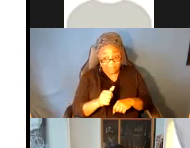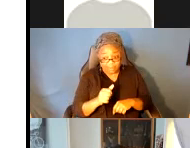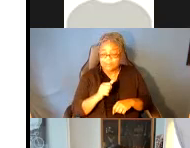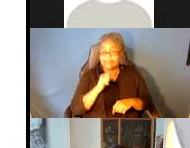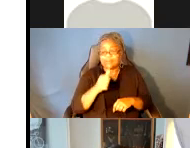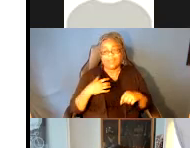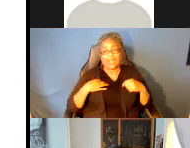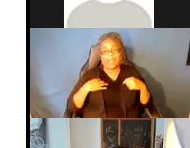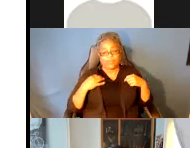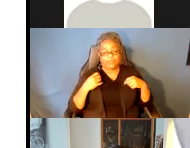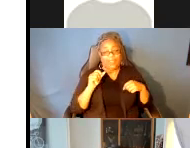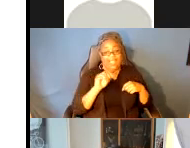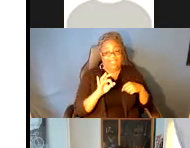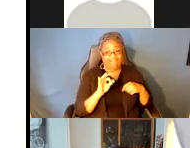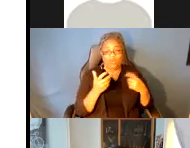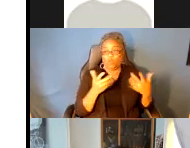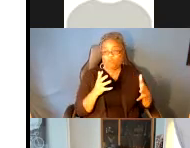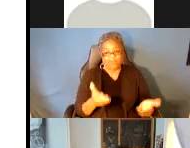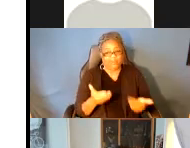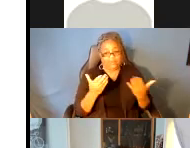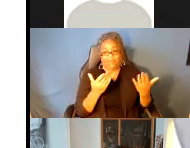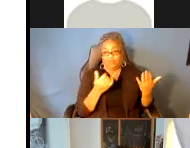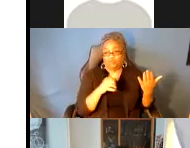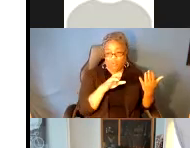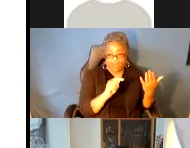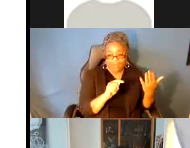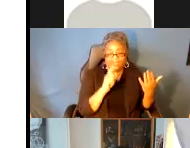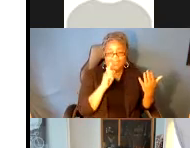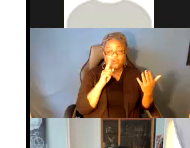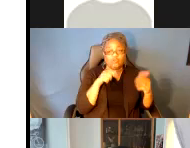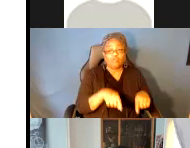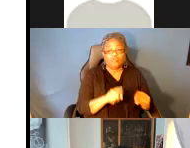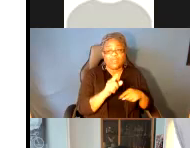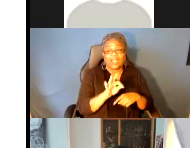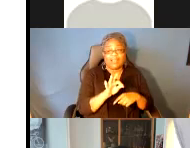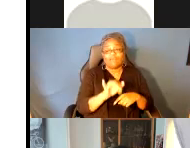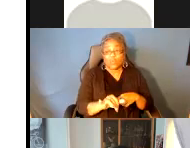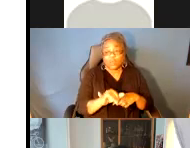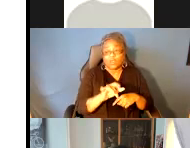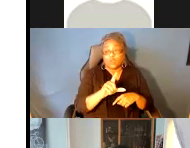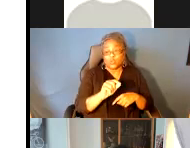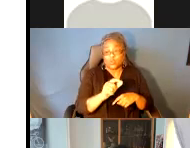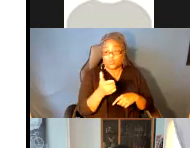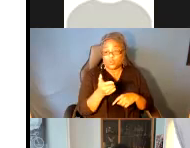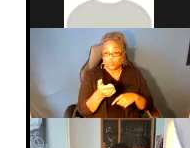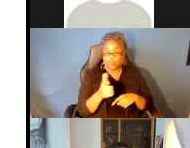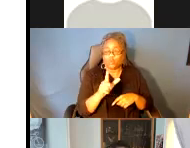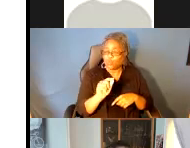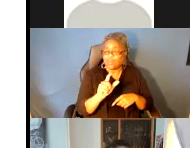If you have already submitted a grant in FY 2022 or are planning to submit a different grant